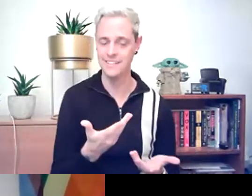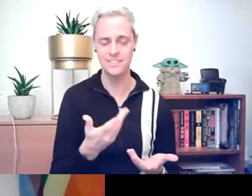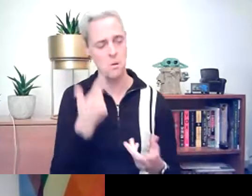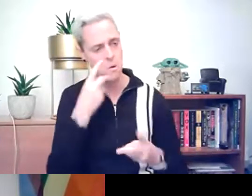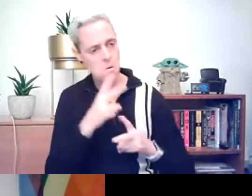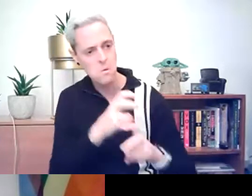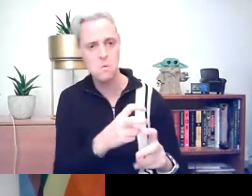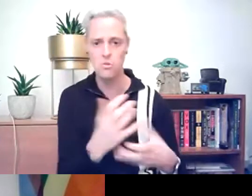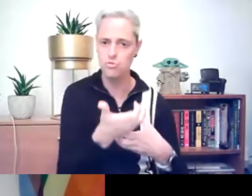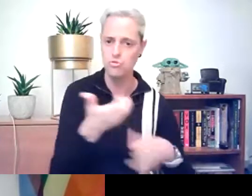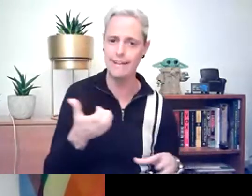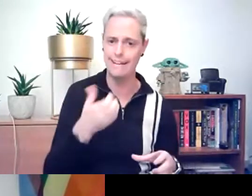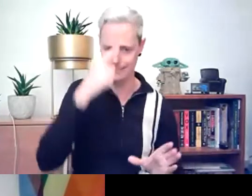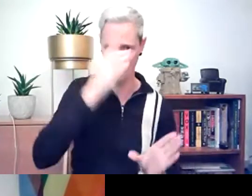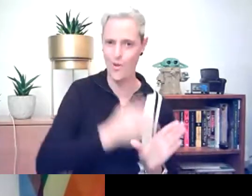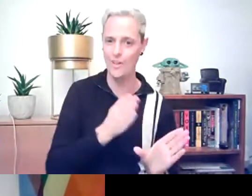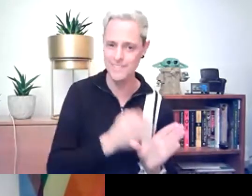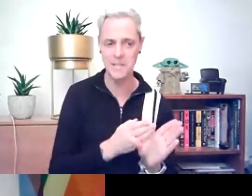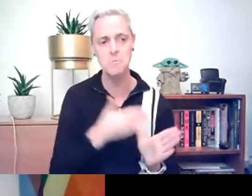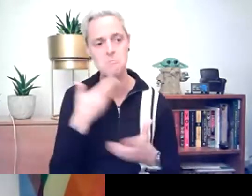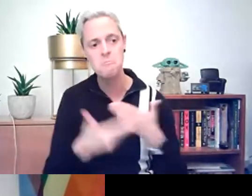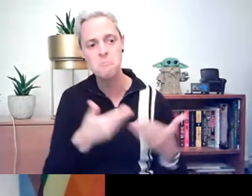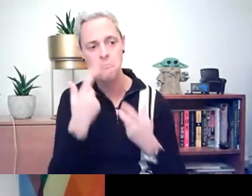18:13:53 And the way we interact with it is is can be challenging at times.